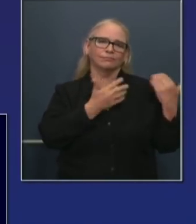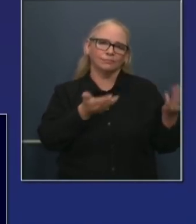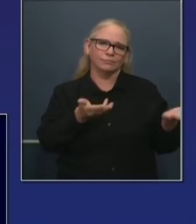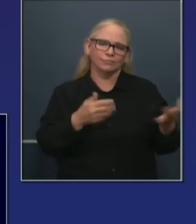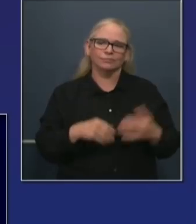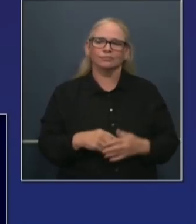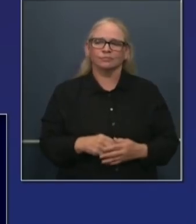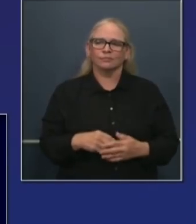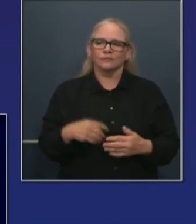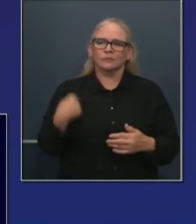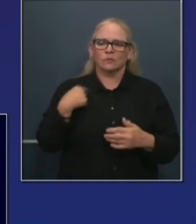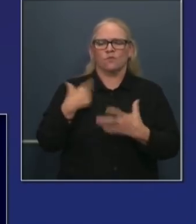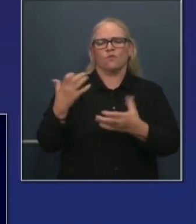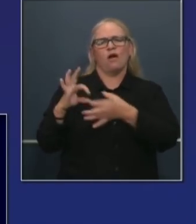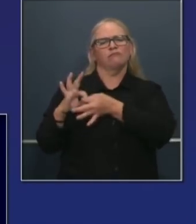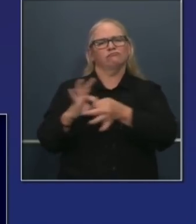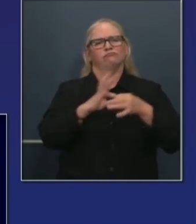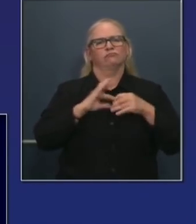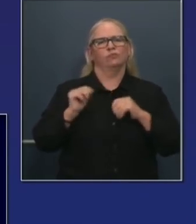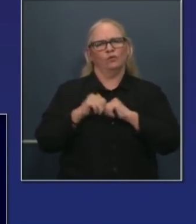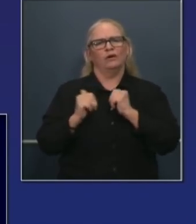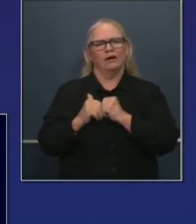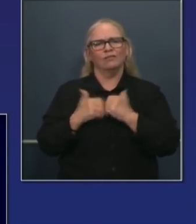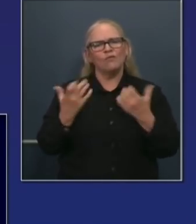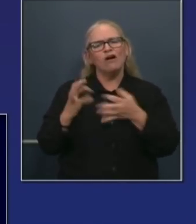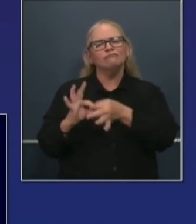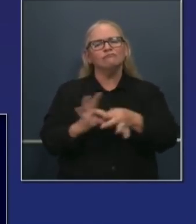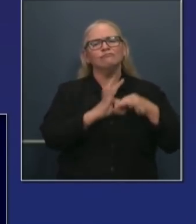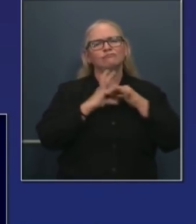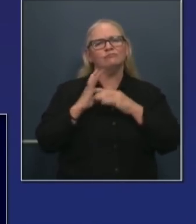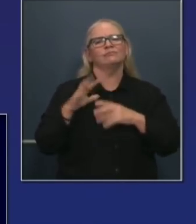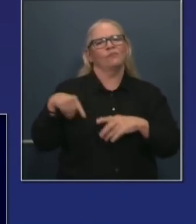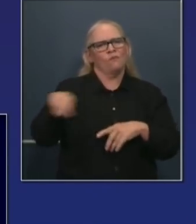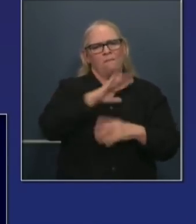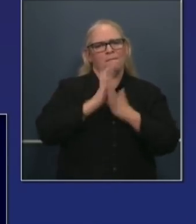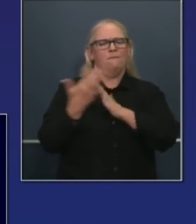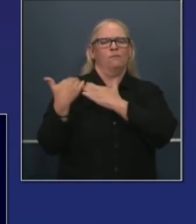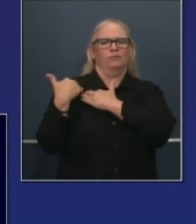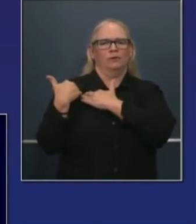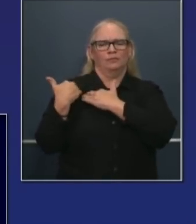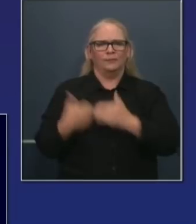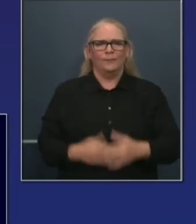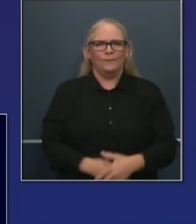CERTAINLY NOT THE RULE. WE'VE GOT TO HOLD SOME OF THOSE FOLKS TO A HIGHER LEVEL OF